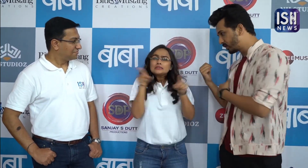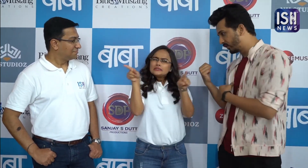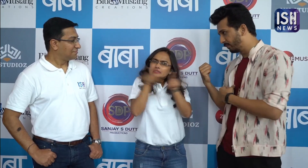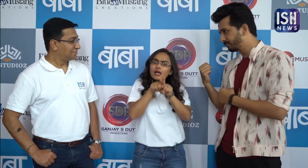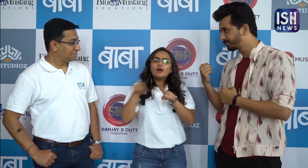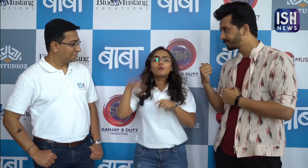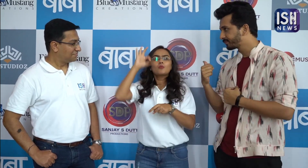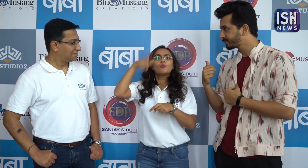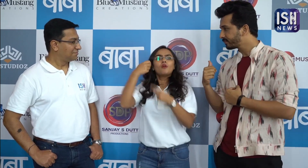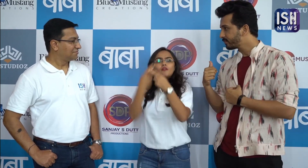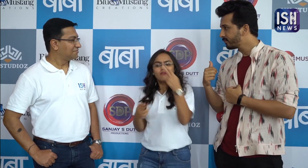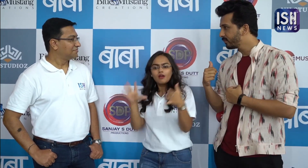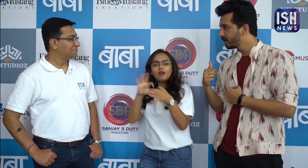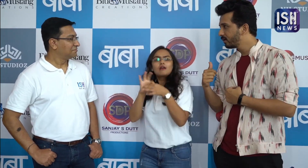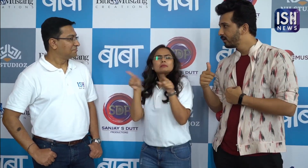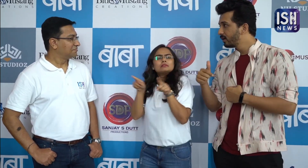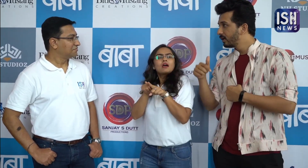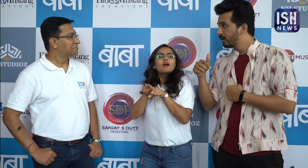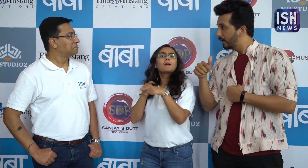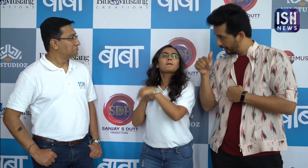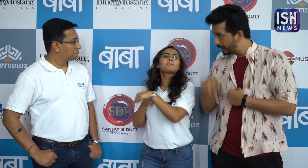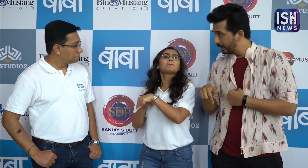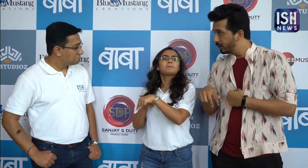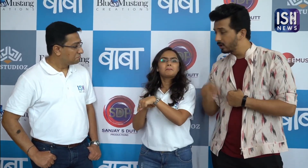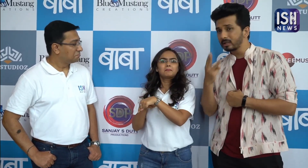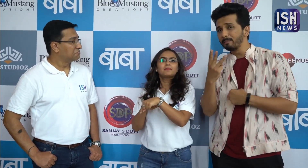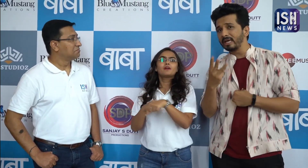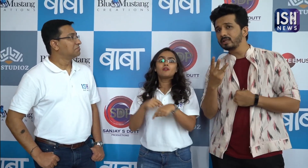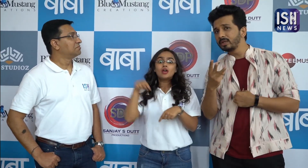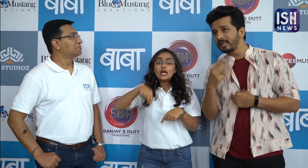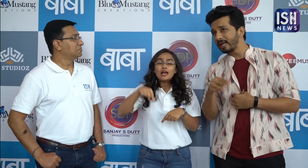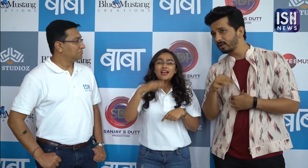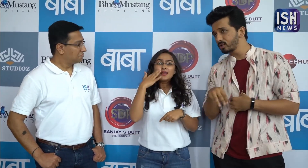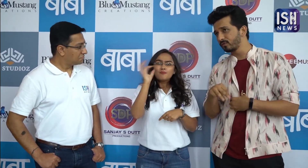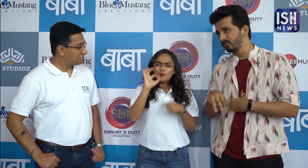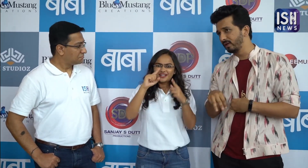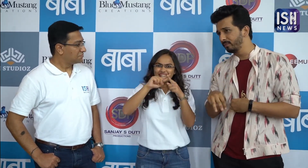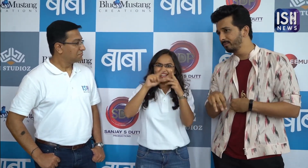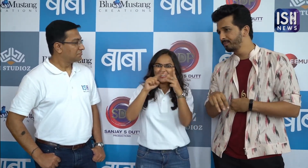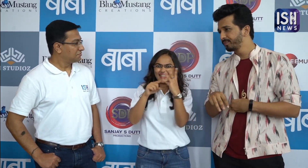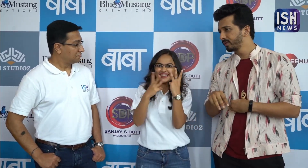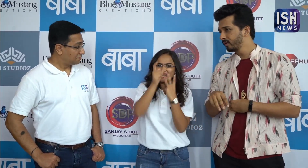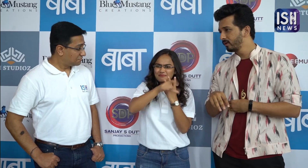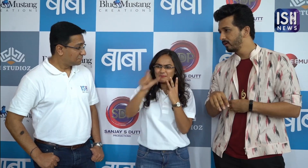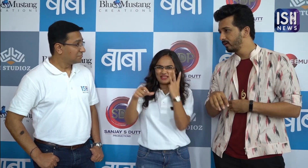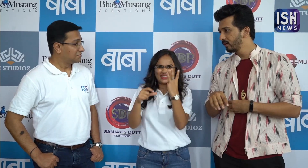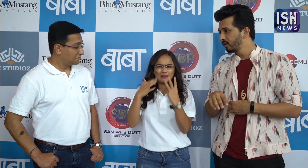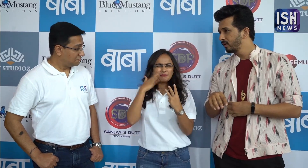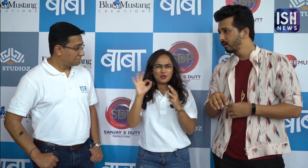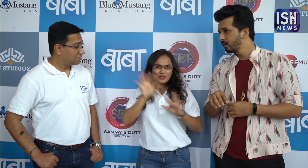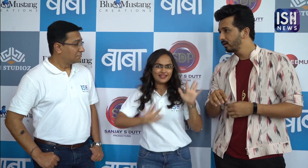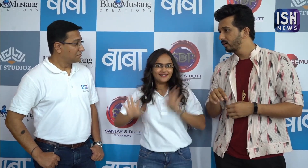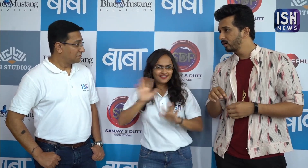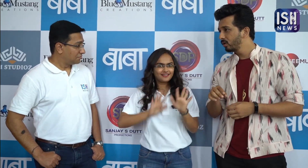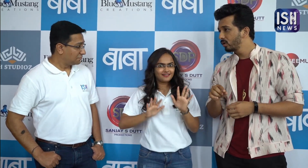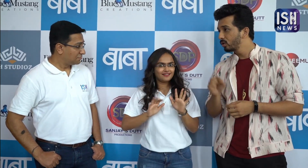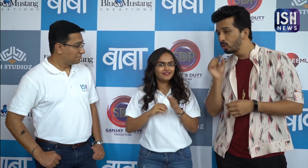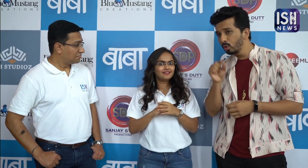This is the exact story about the movie. There are three characters that are extremely important.